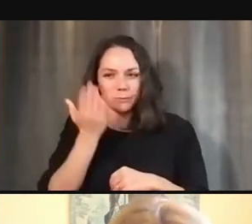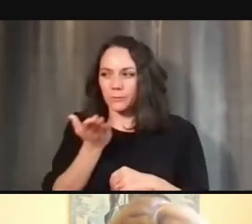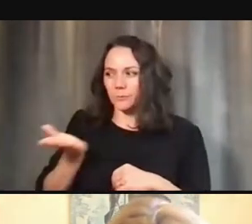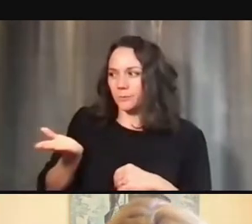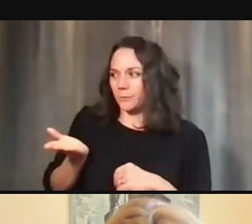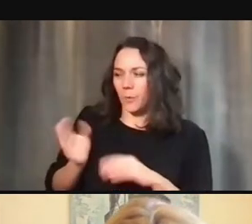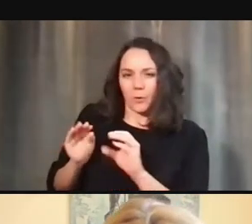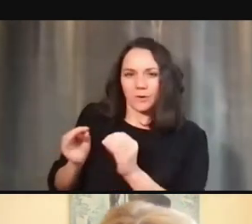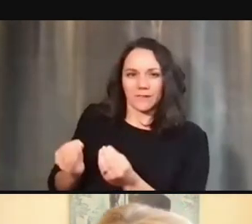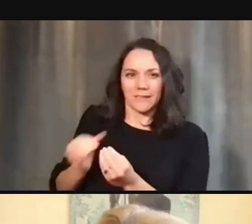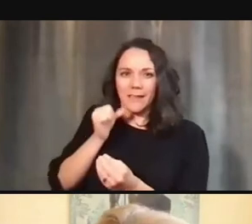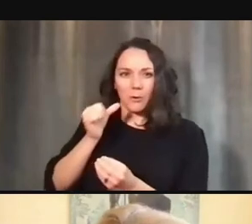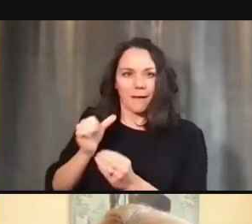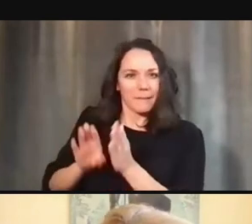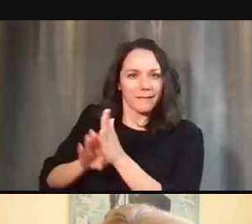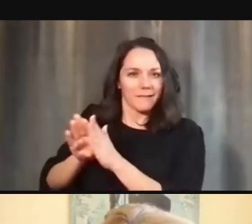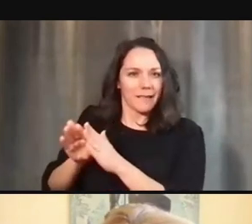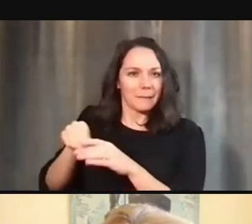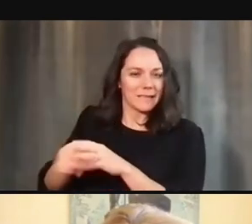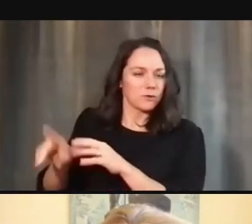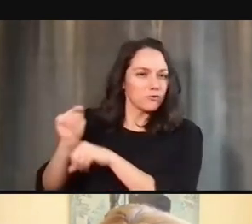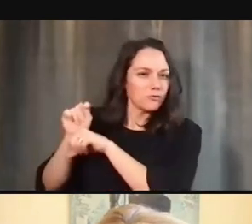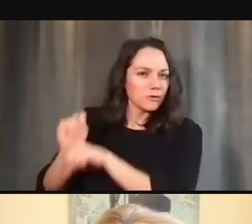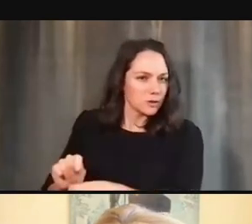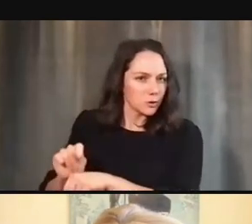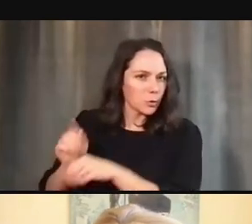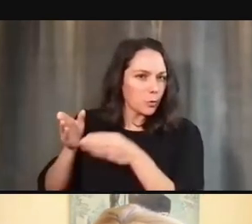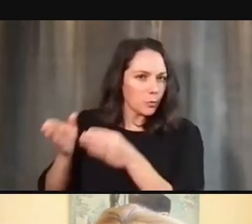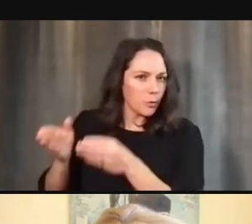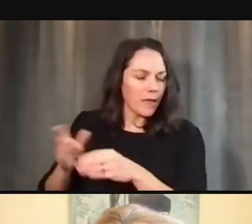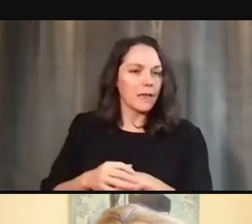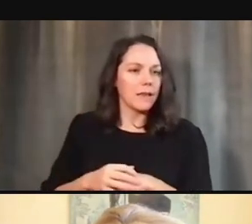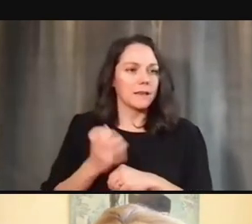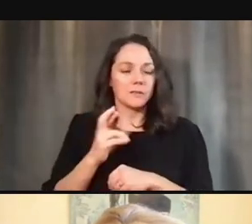ways or have been built out of just a desire to serve the community,